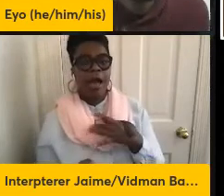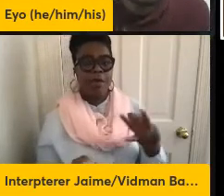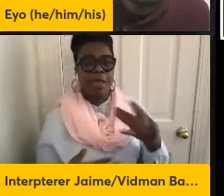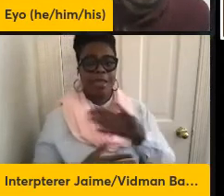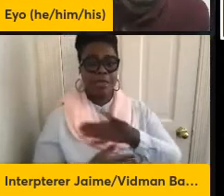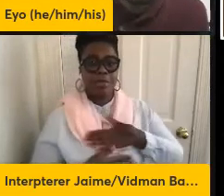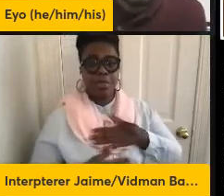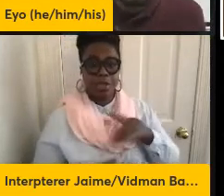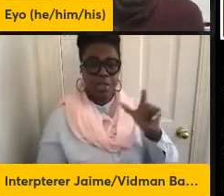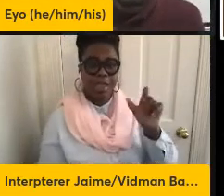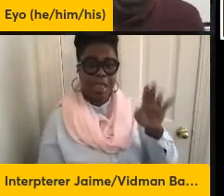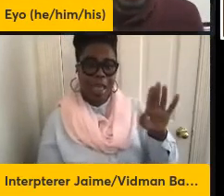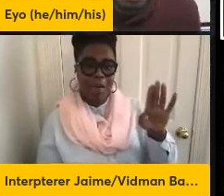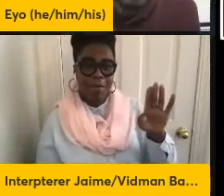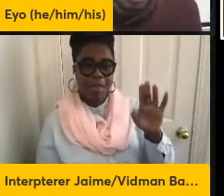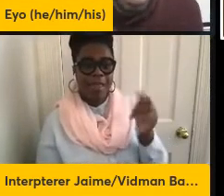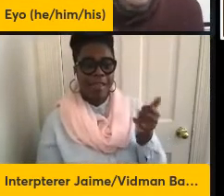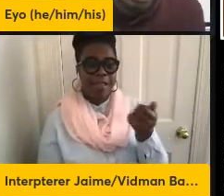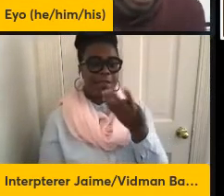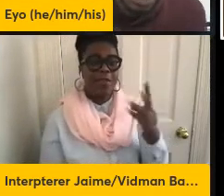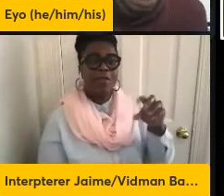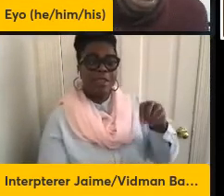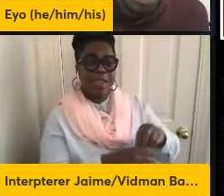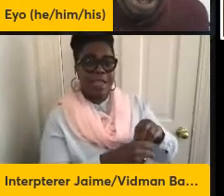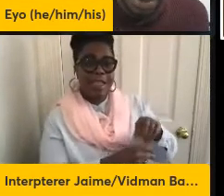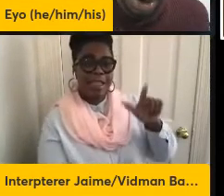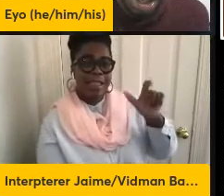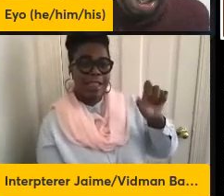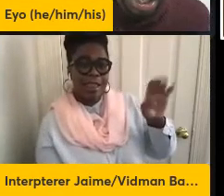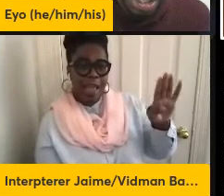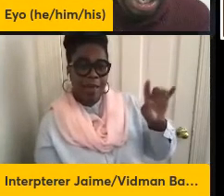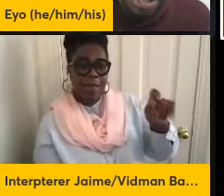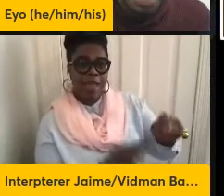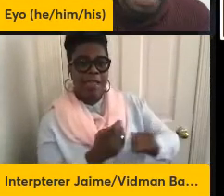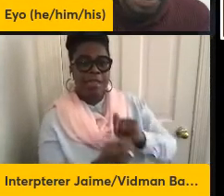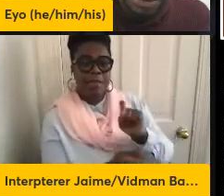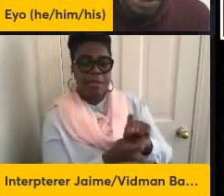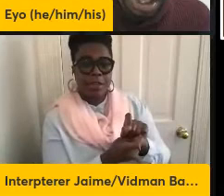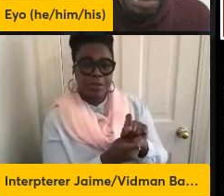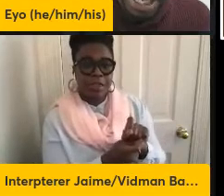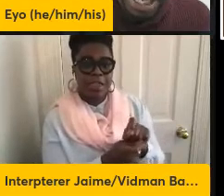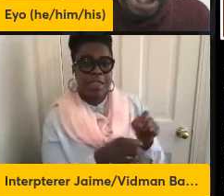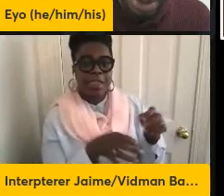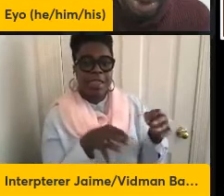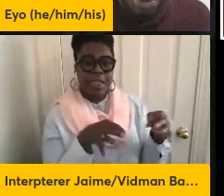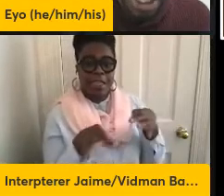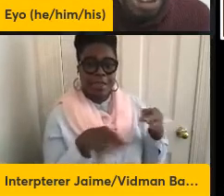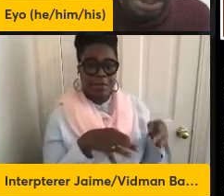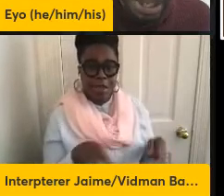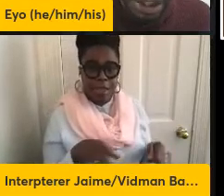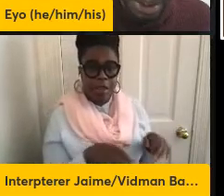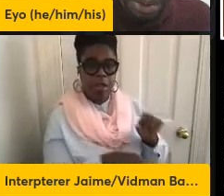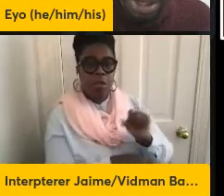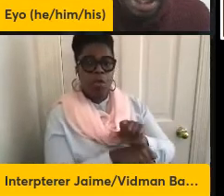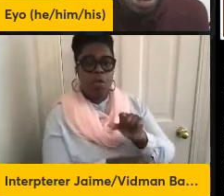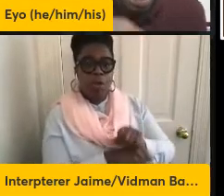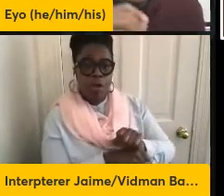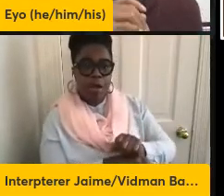This is several of us in the lab, I especially talked about work that was done by kinetic Koji, and especially work it's done.